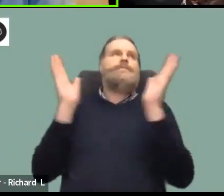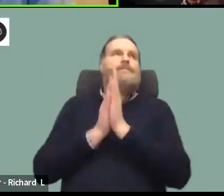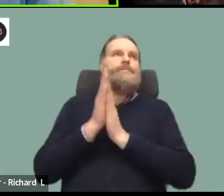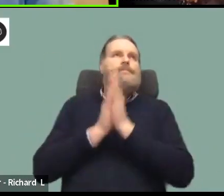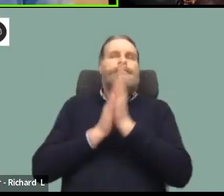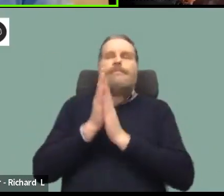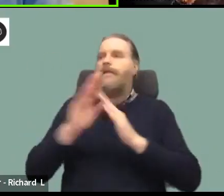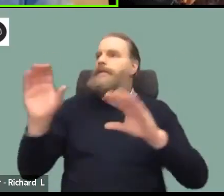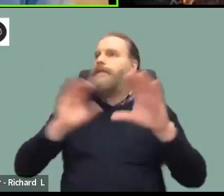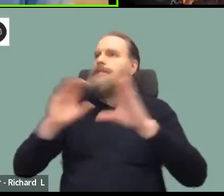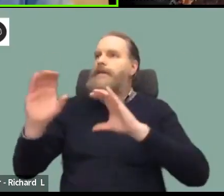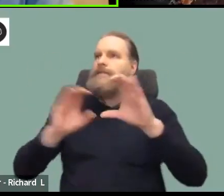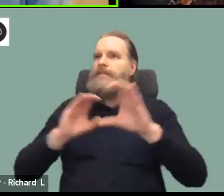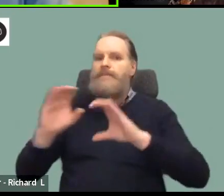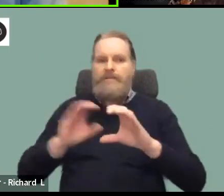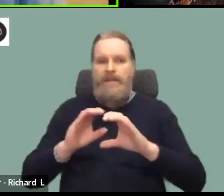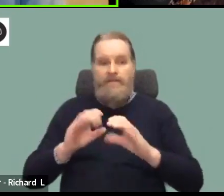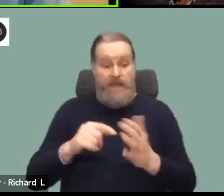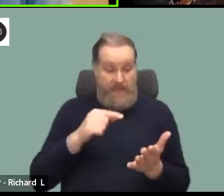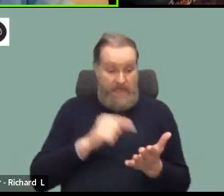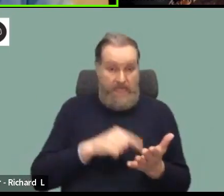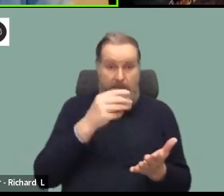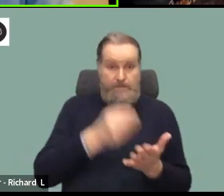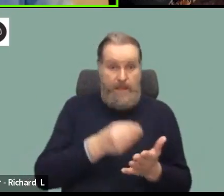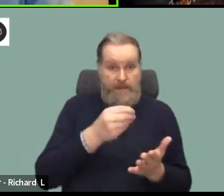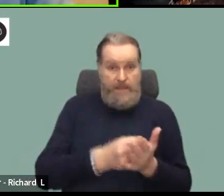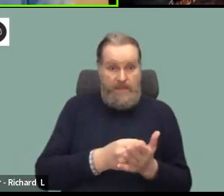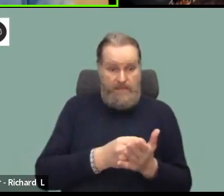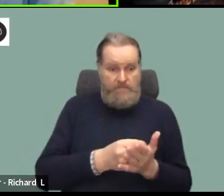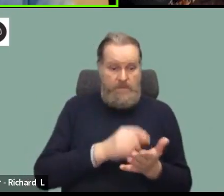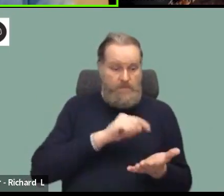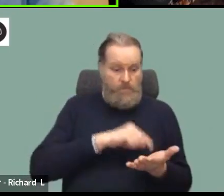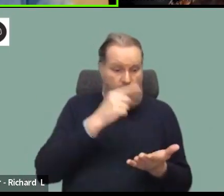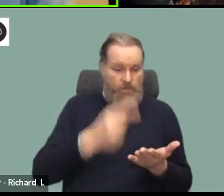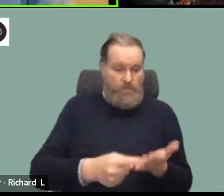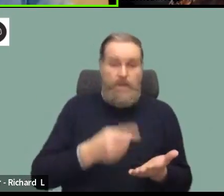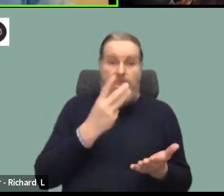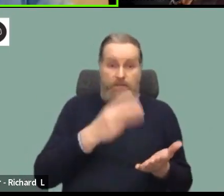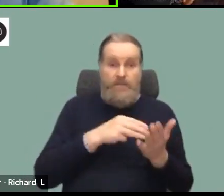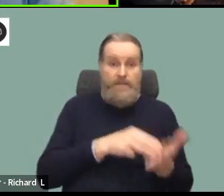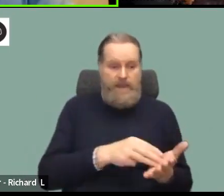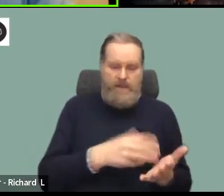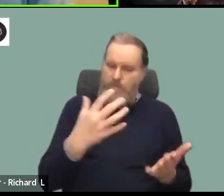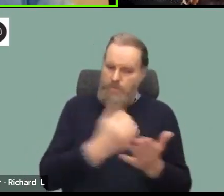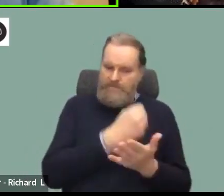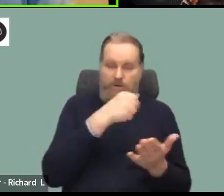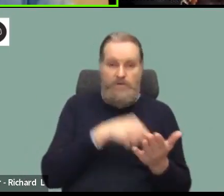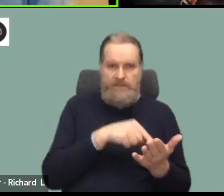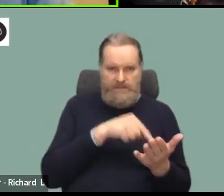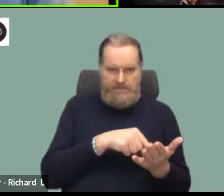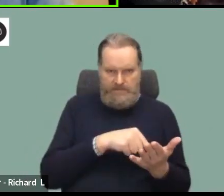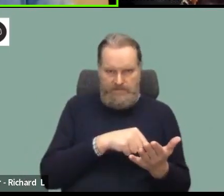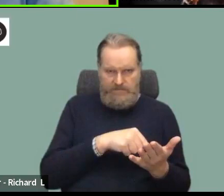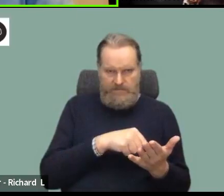ng this ng this all falls on me ng this all falls on members but the ng this all falls on members but the first half of that is already money that we have and that already money that we have and that we, we want to use it is